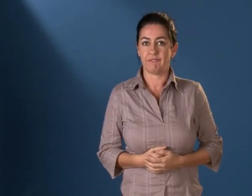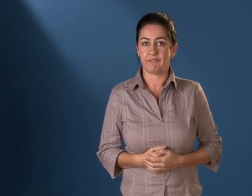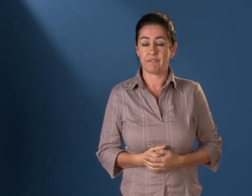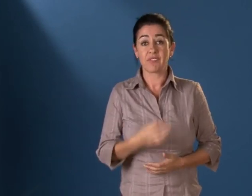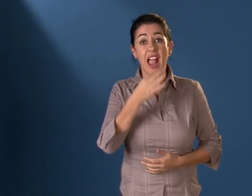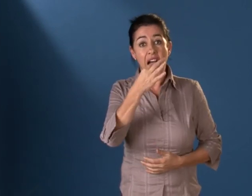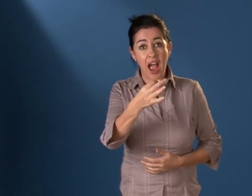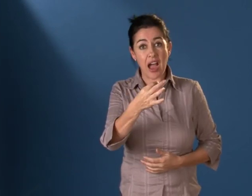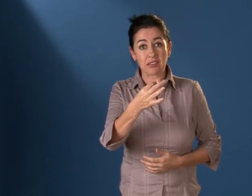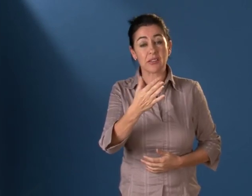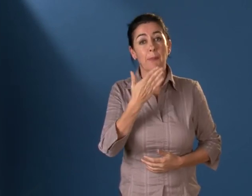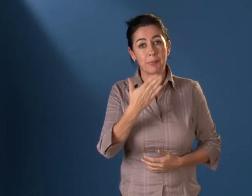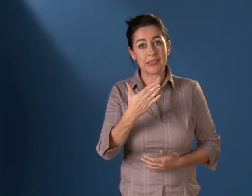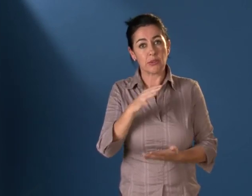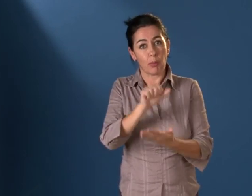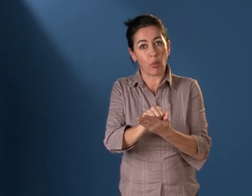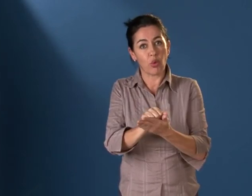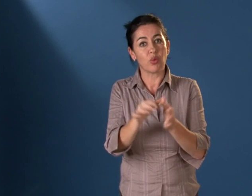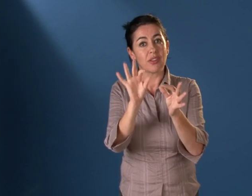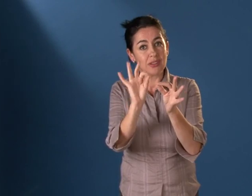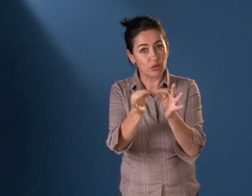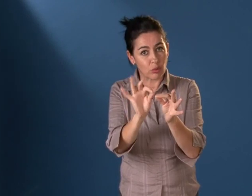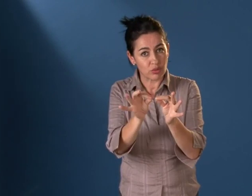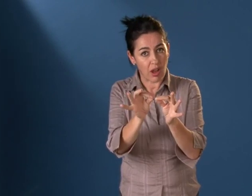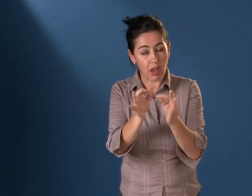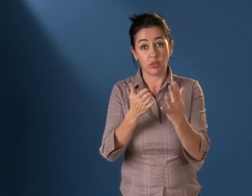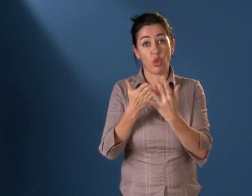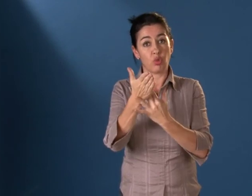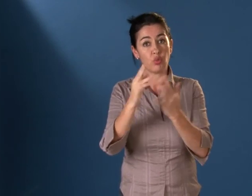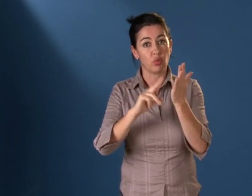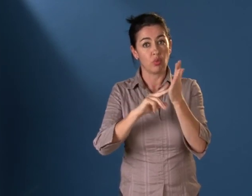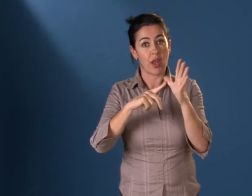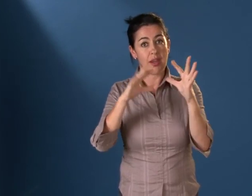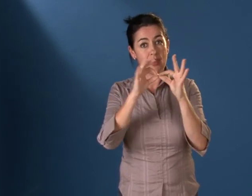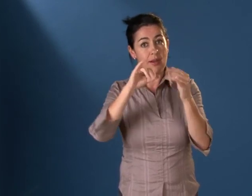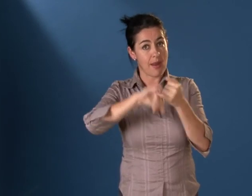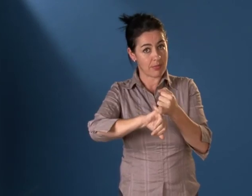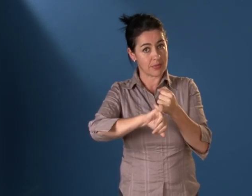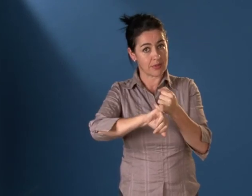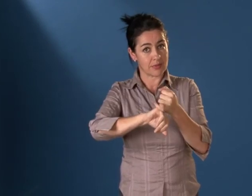or you have a hearing loss, and you need to ask for an accredited Auslan interpreter.